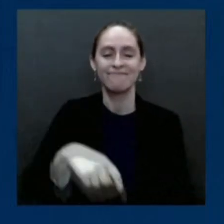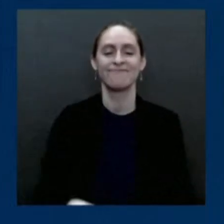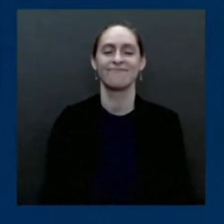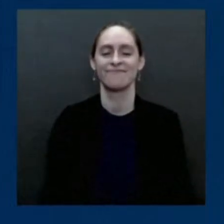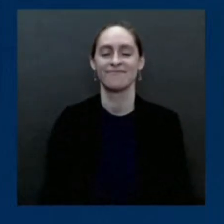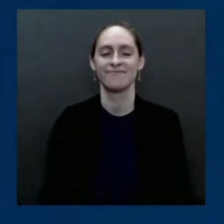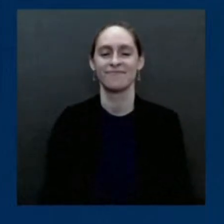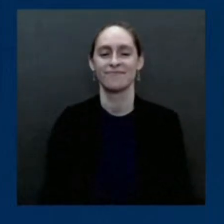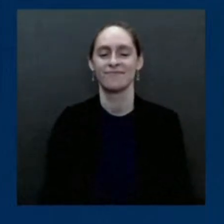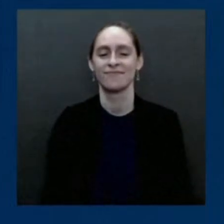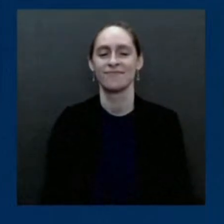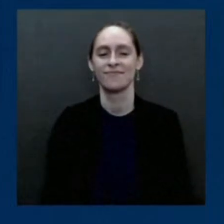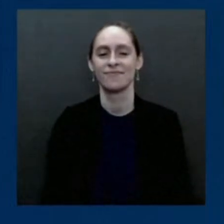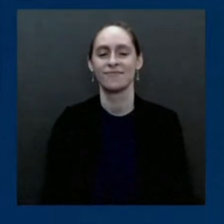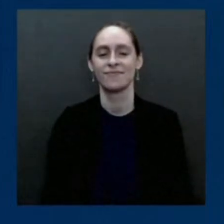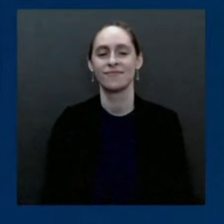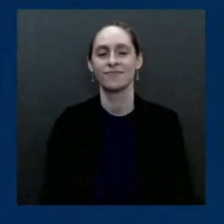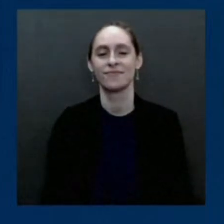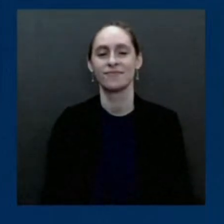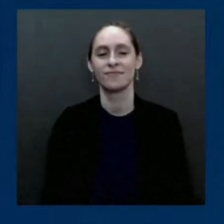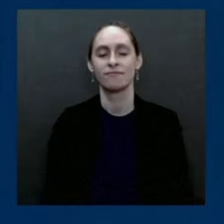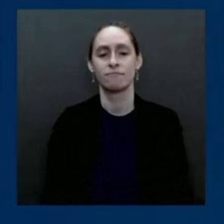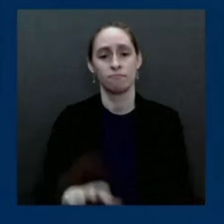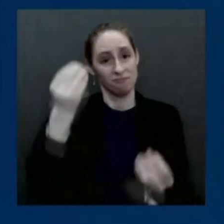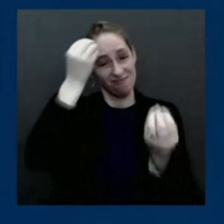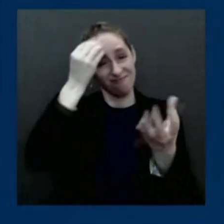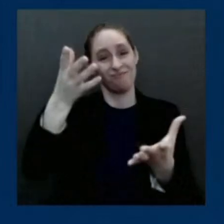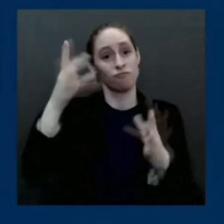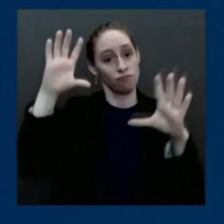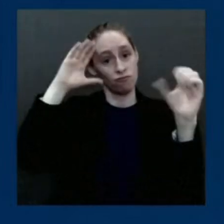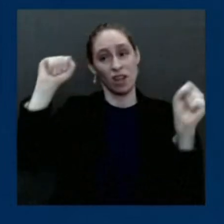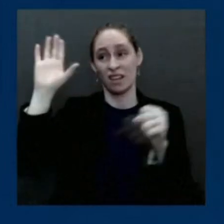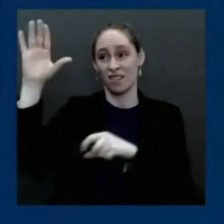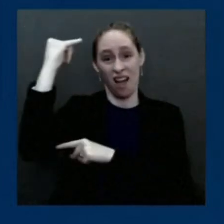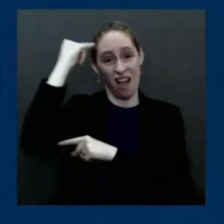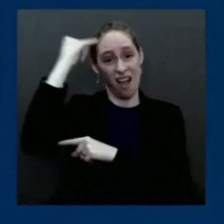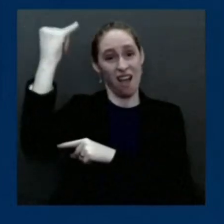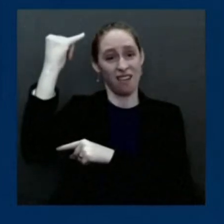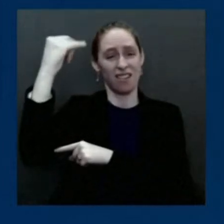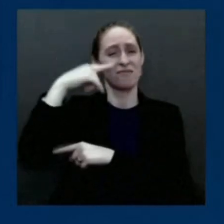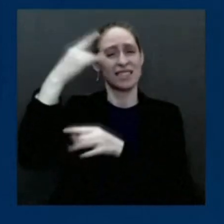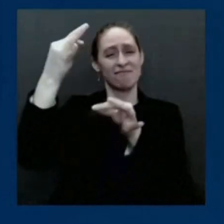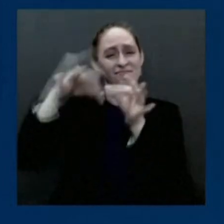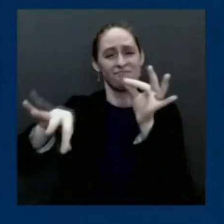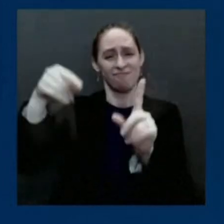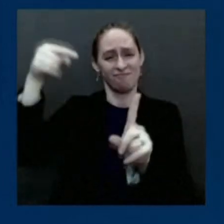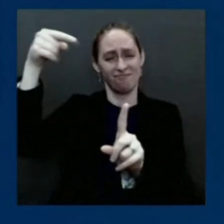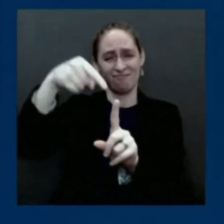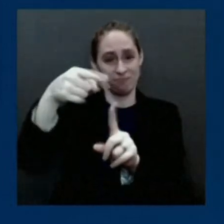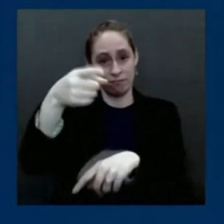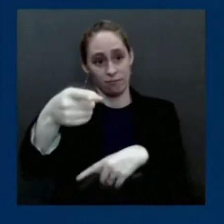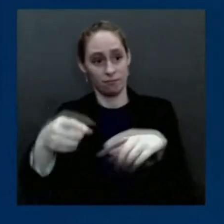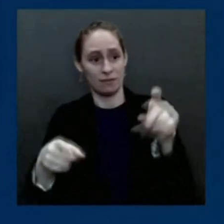THE COUNTRY IS SIMPLE IF YOU NEED SOMETHING SAY SOMETHING